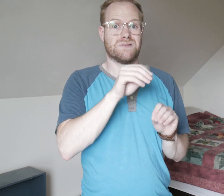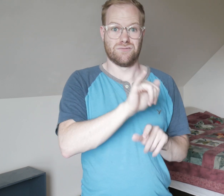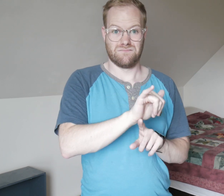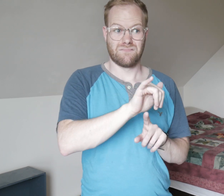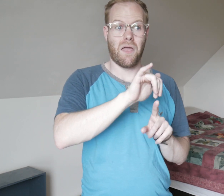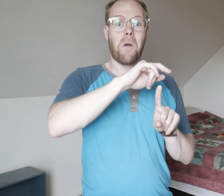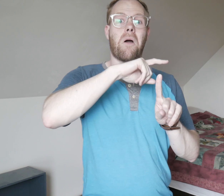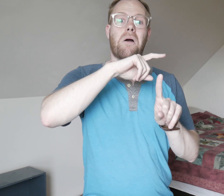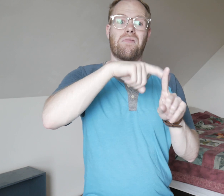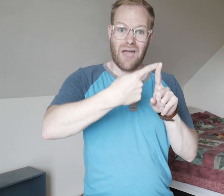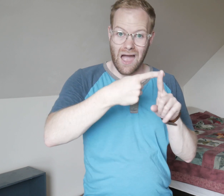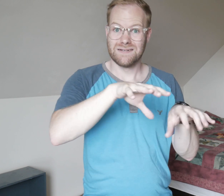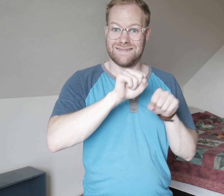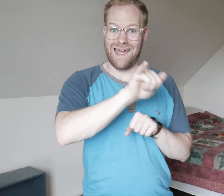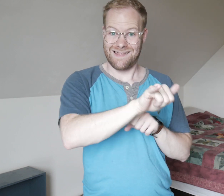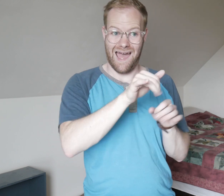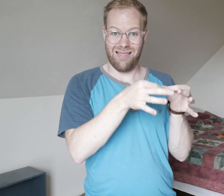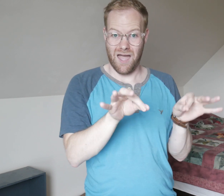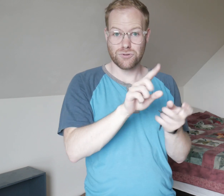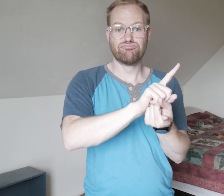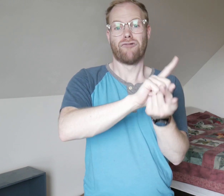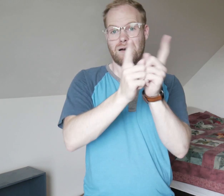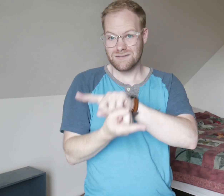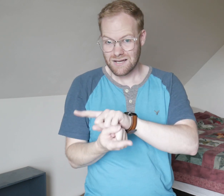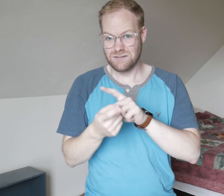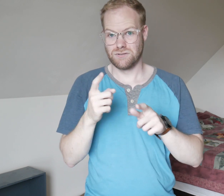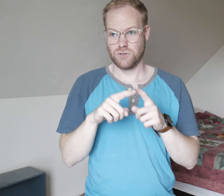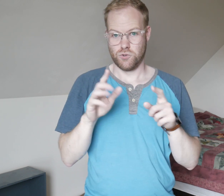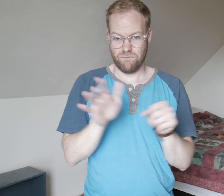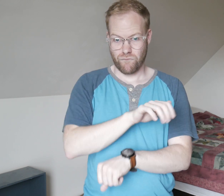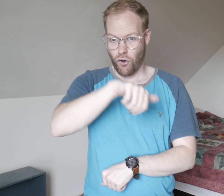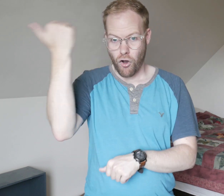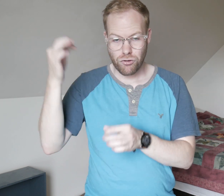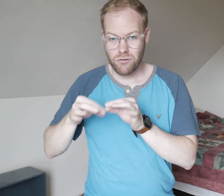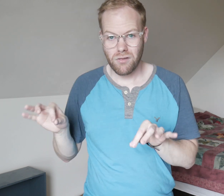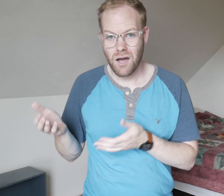Then taking that language and translating to a full other language.